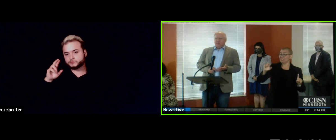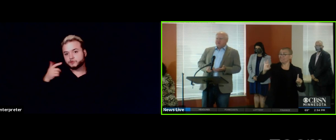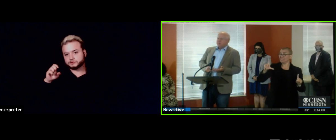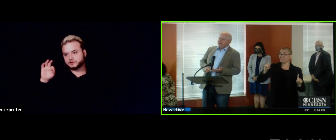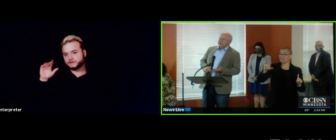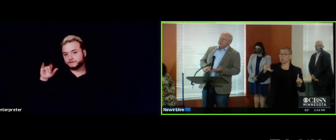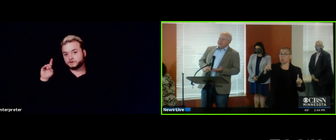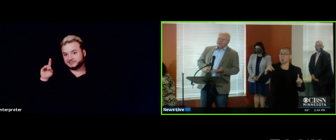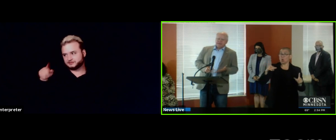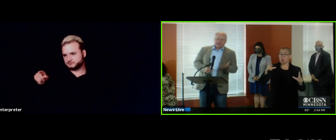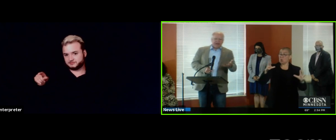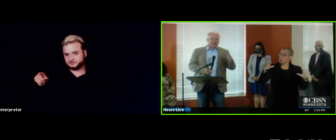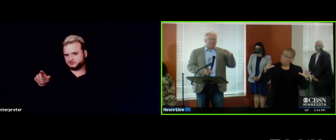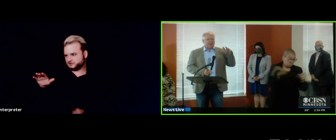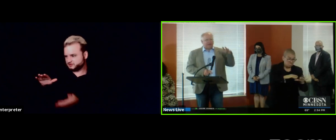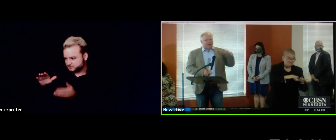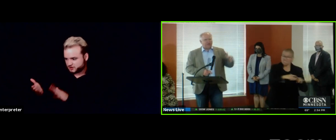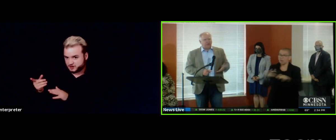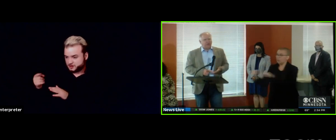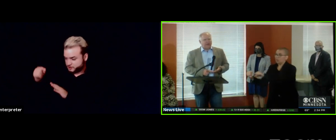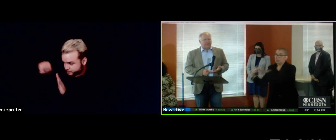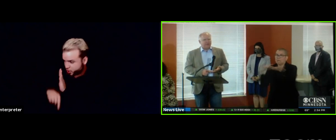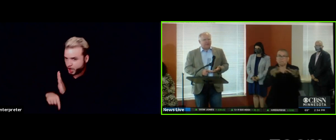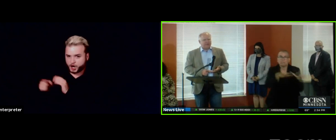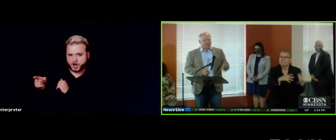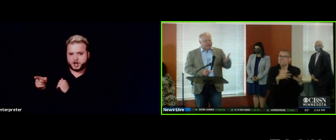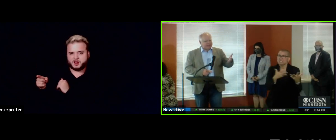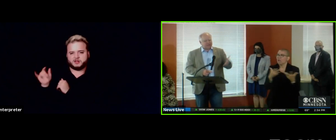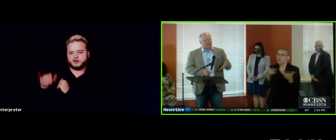We've seen wages be stymied and being under what a white community yet we have achievement